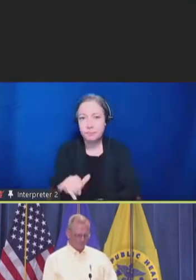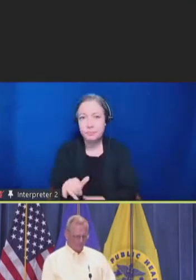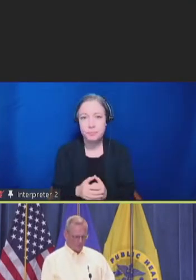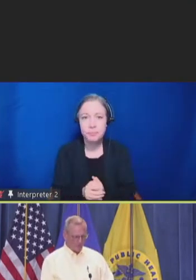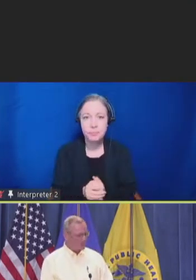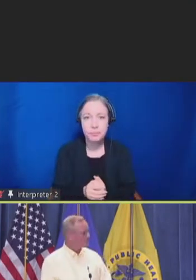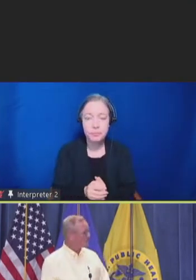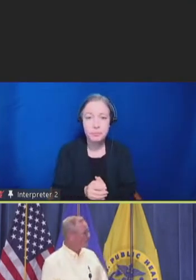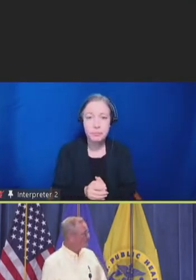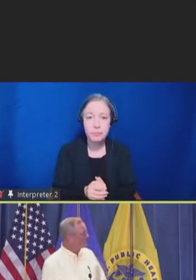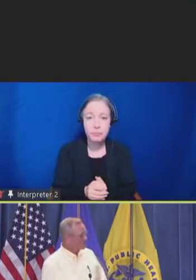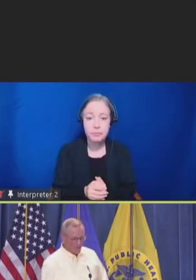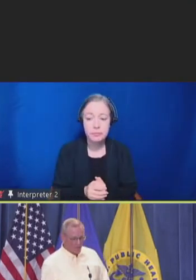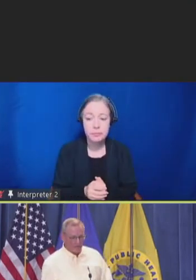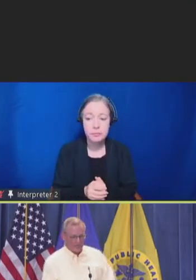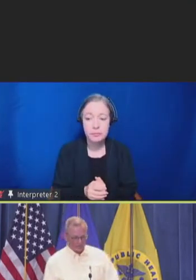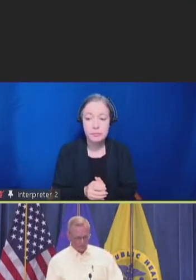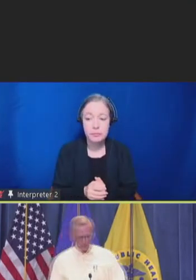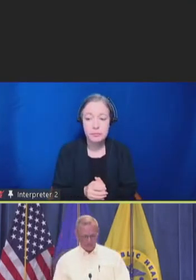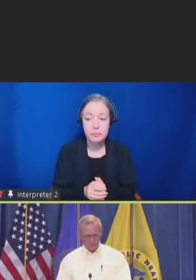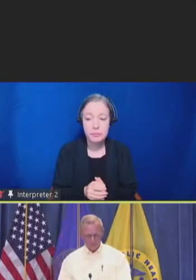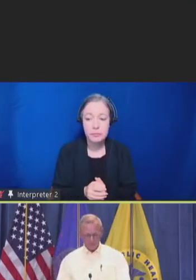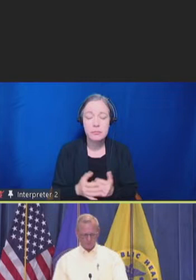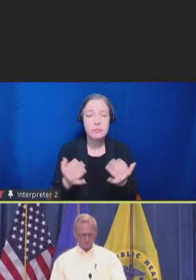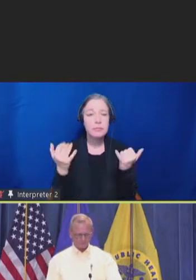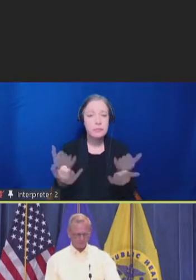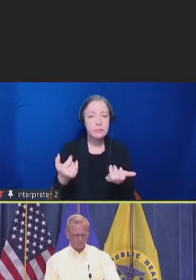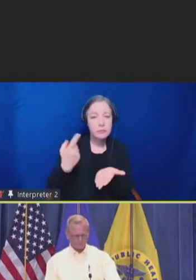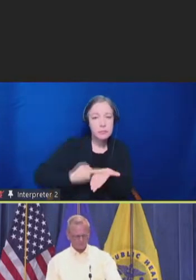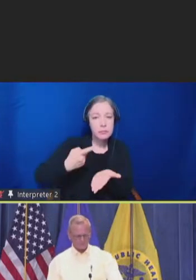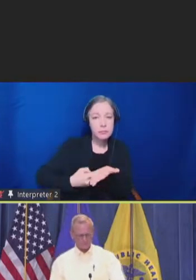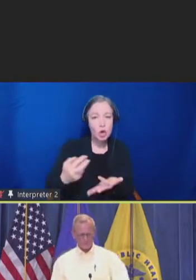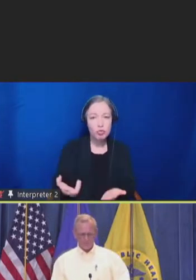Now we'll jump into the recommendations themselves.